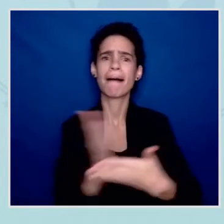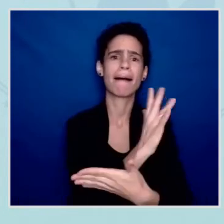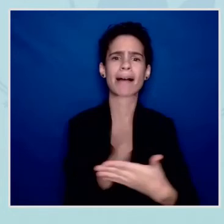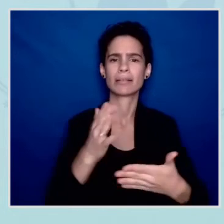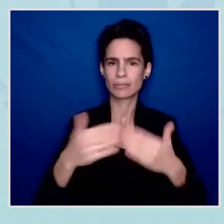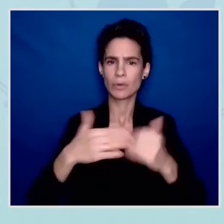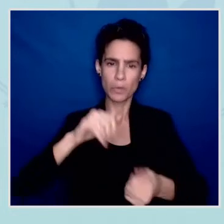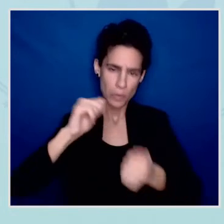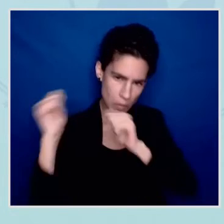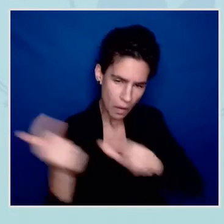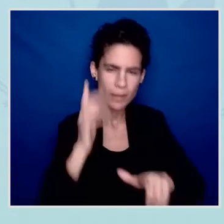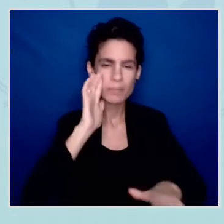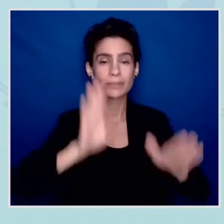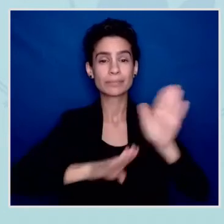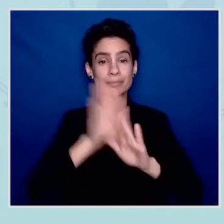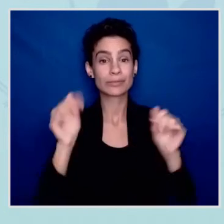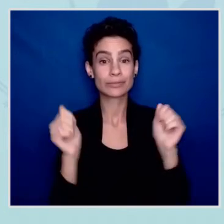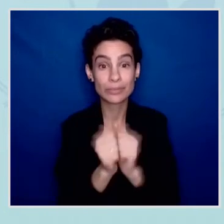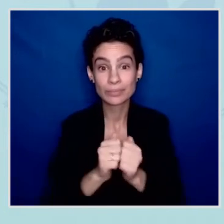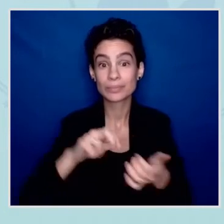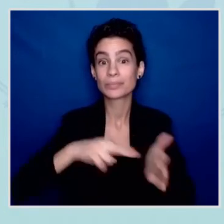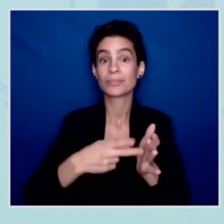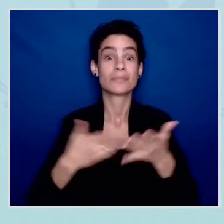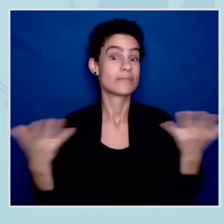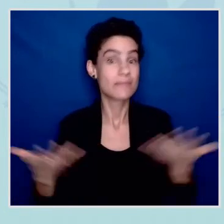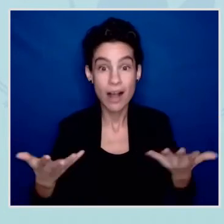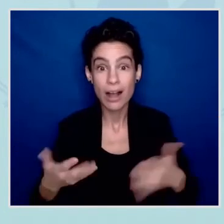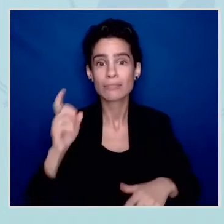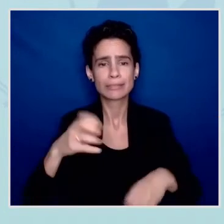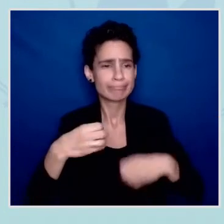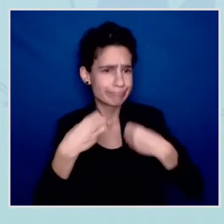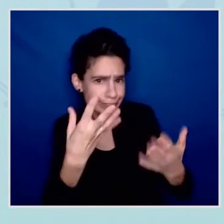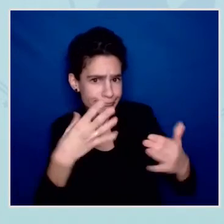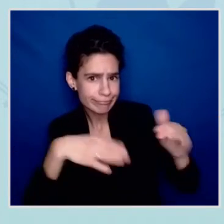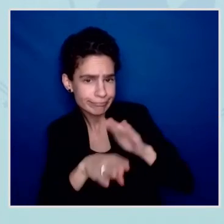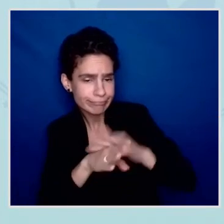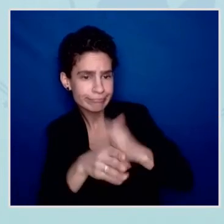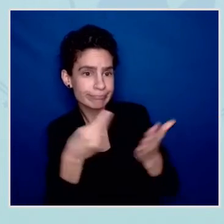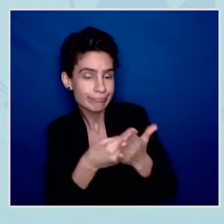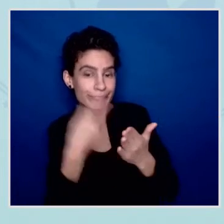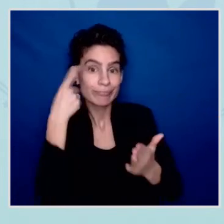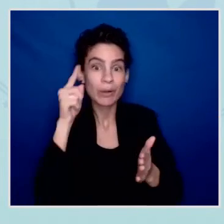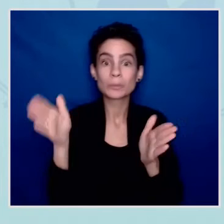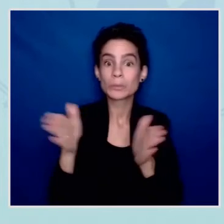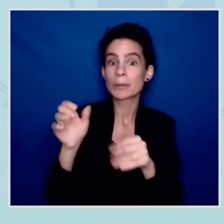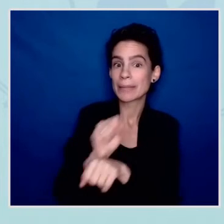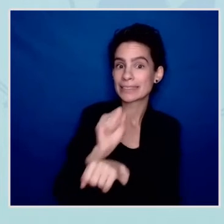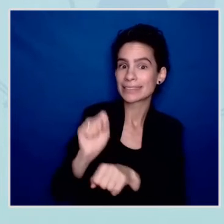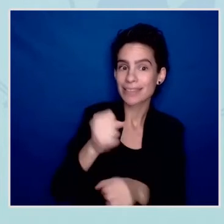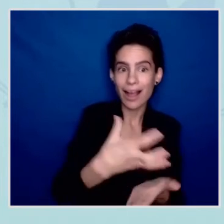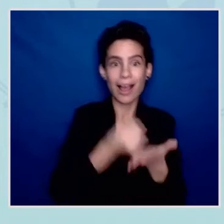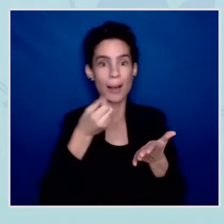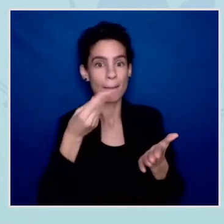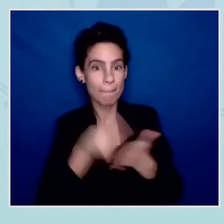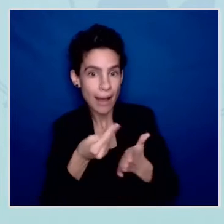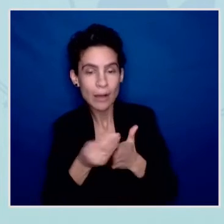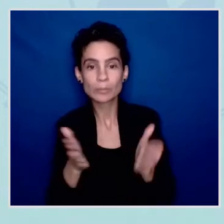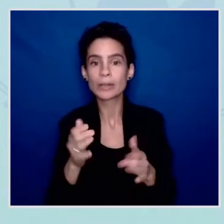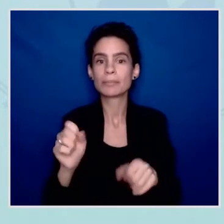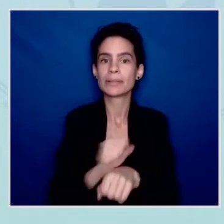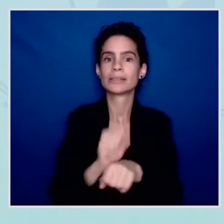MATTER WHAT YOU DO FOR A LIVING